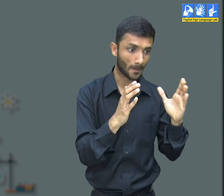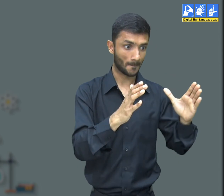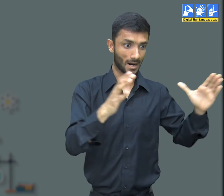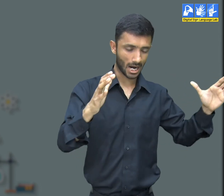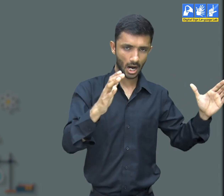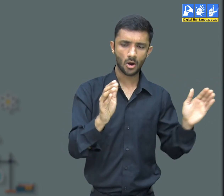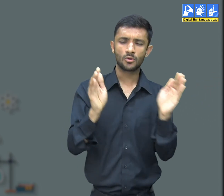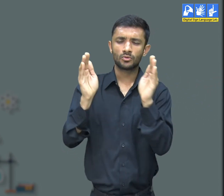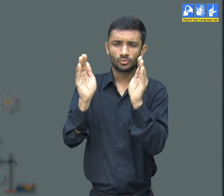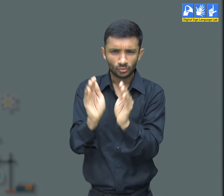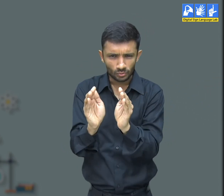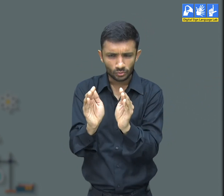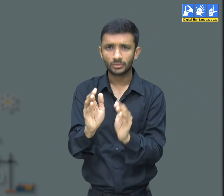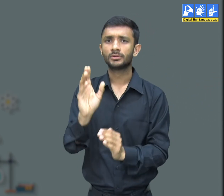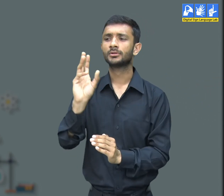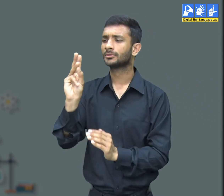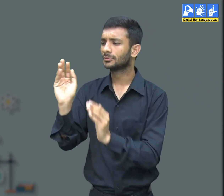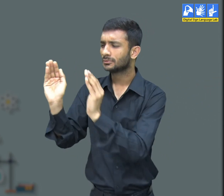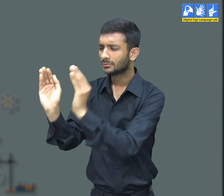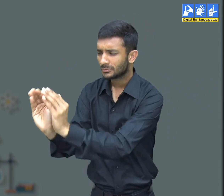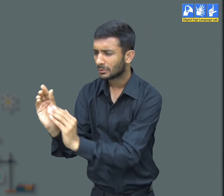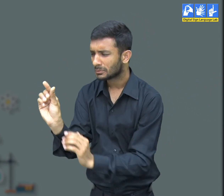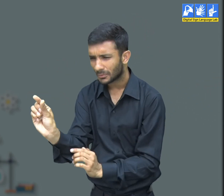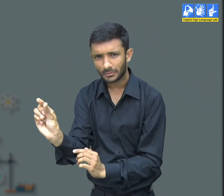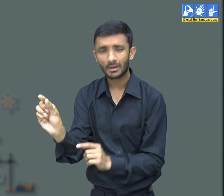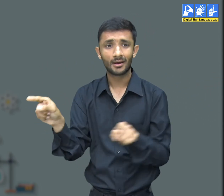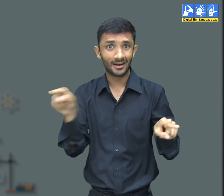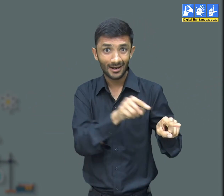One big, one medium and one very small.